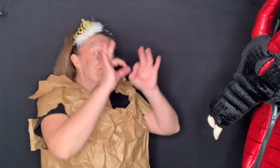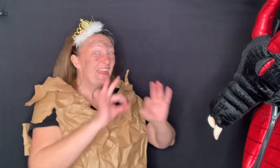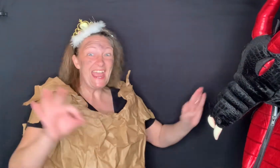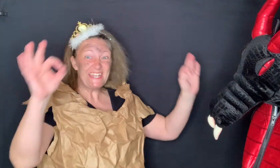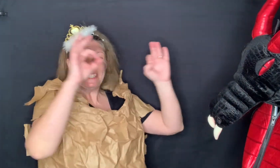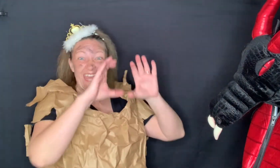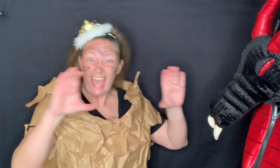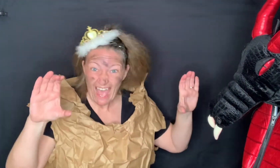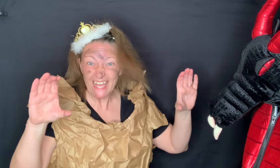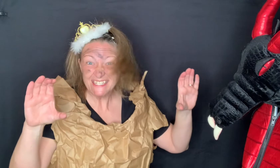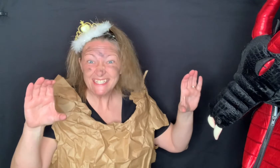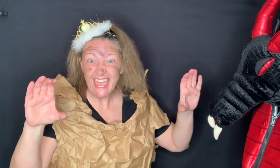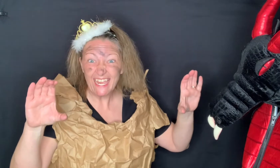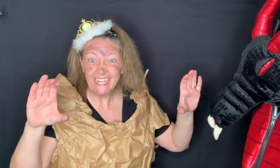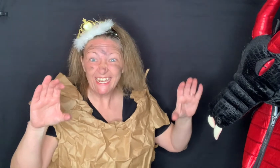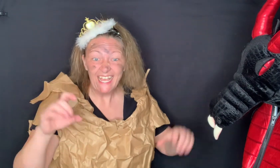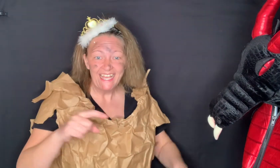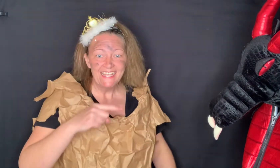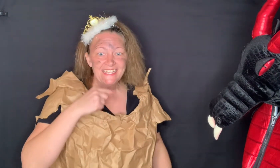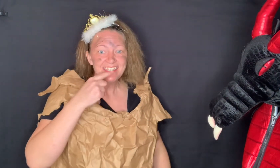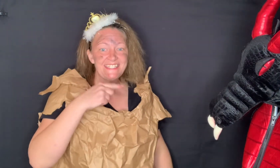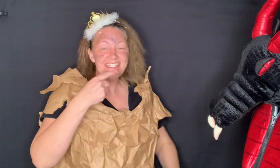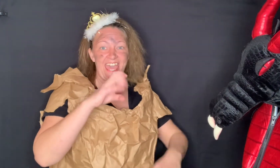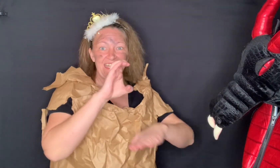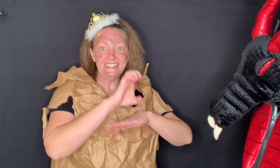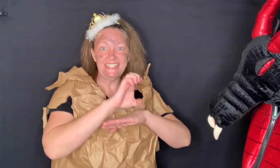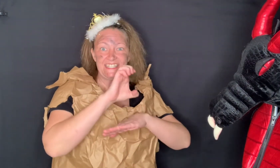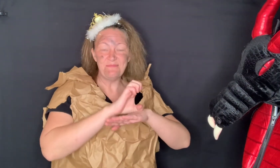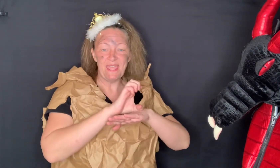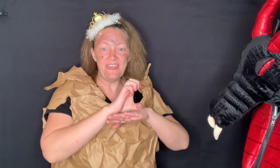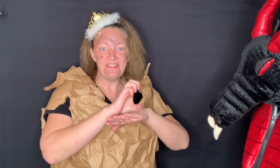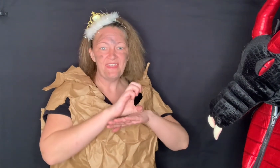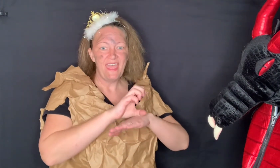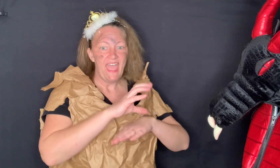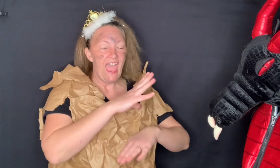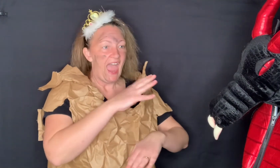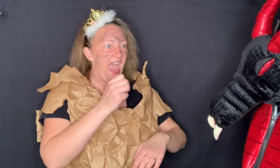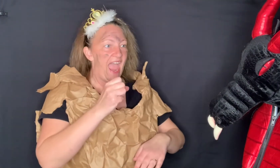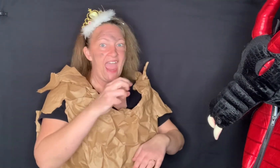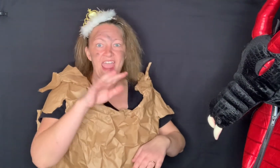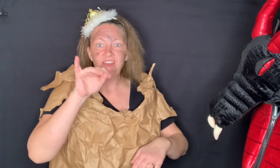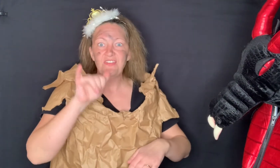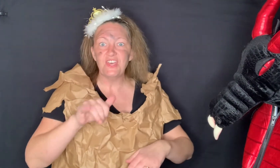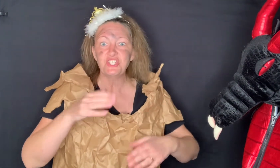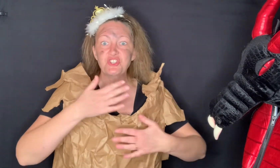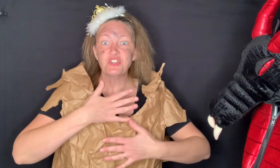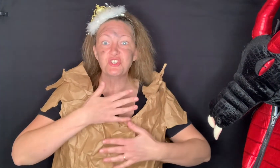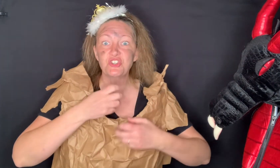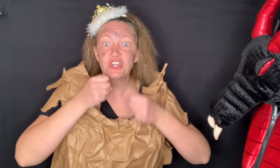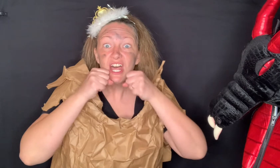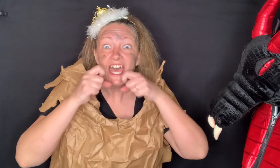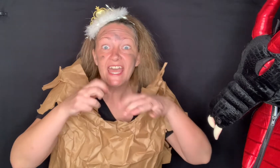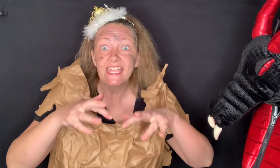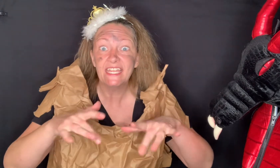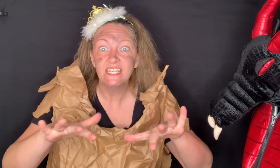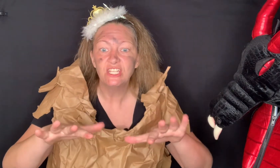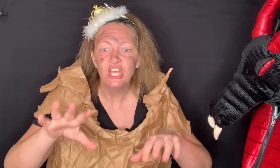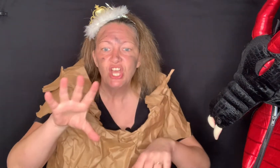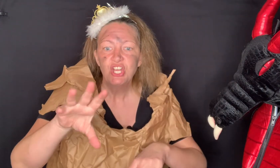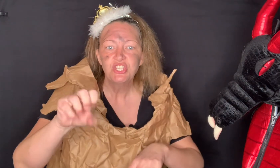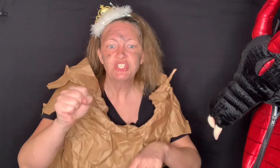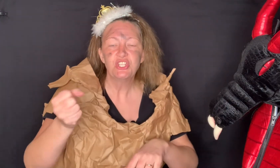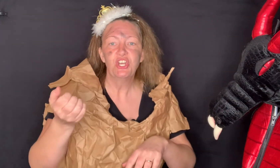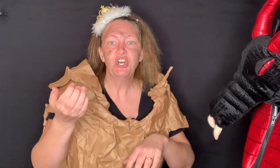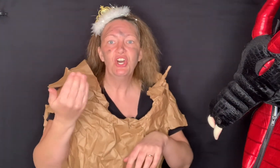"Fantastic," said Elizabeth, and the dragon took